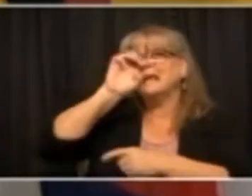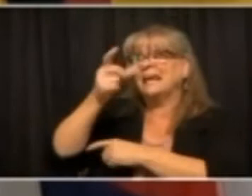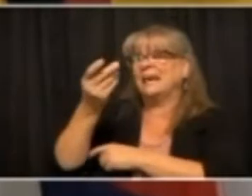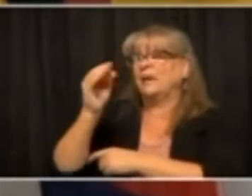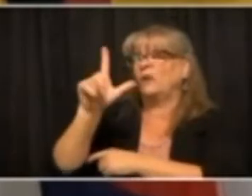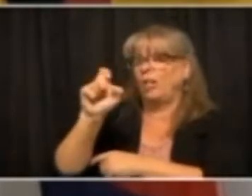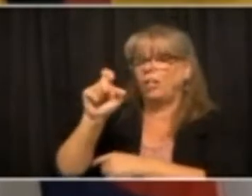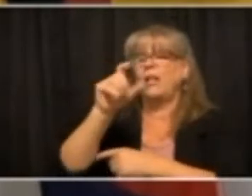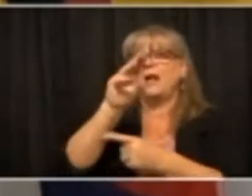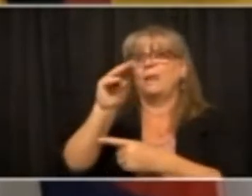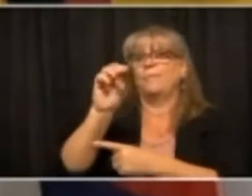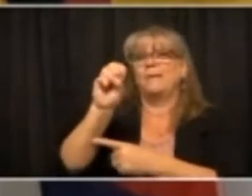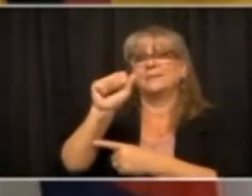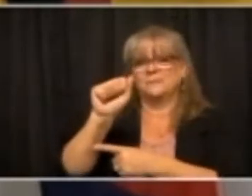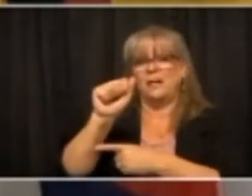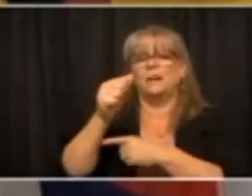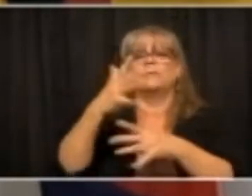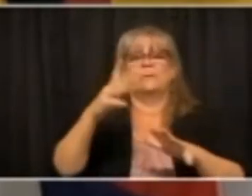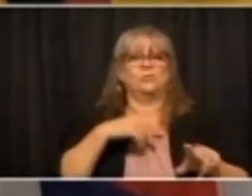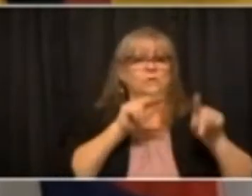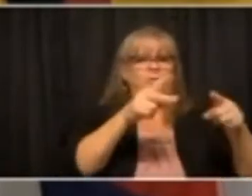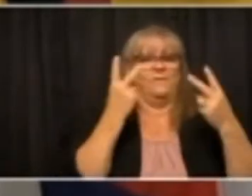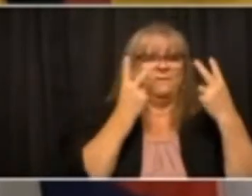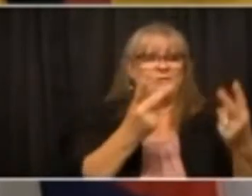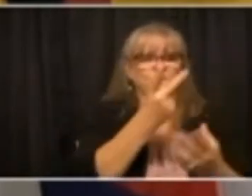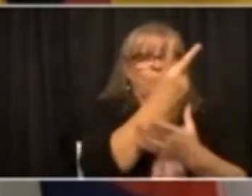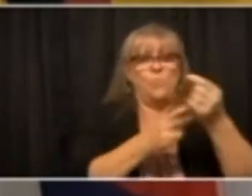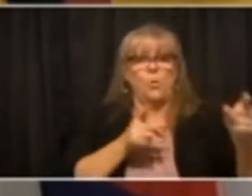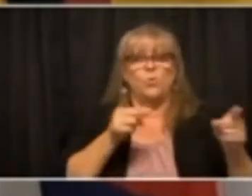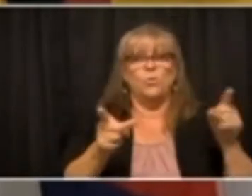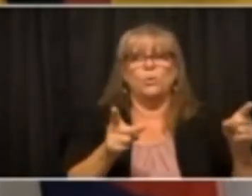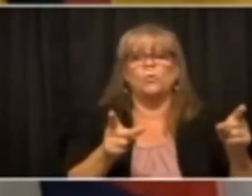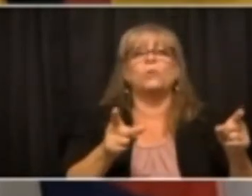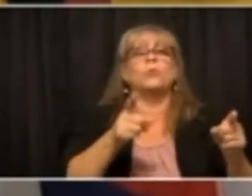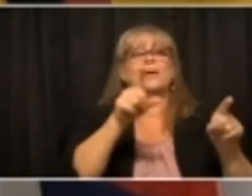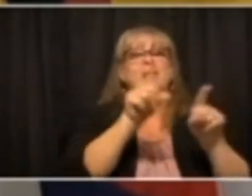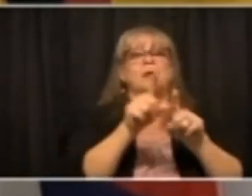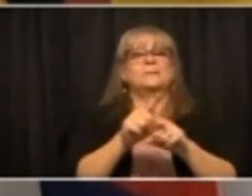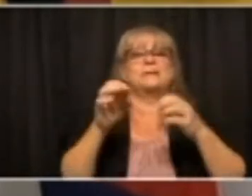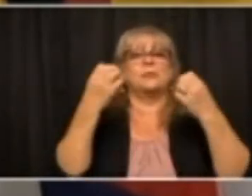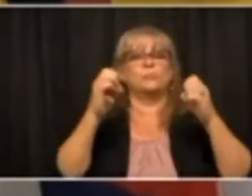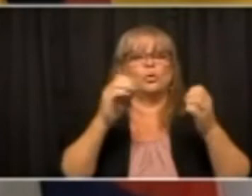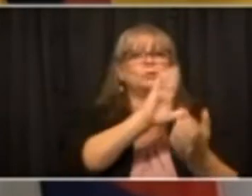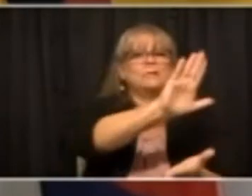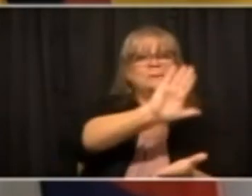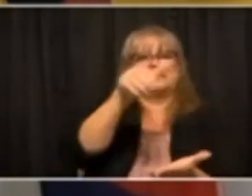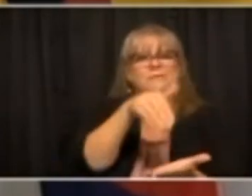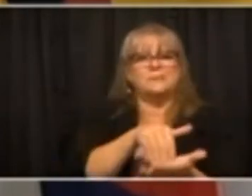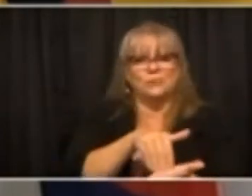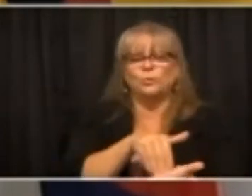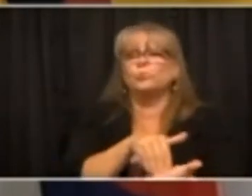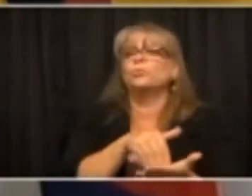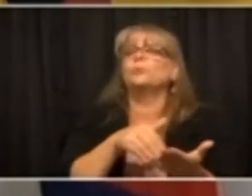junction to meet with the emergency responders on the ground thank them of course for putting